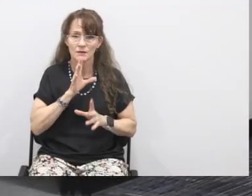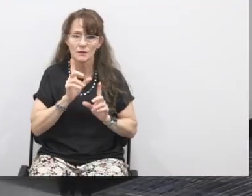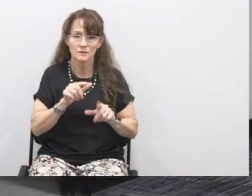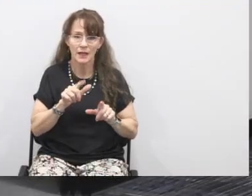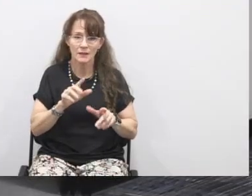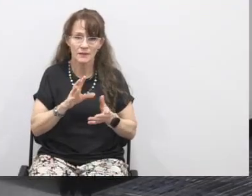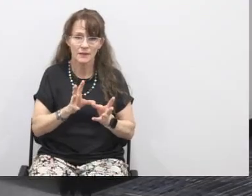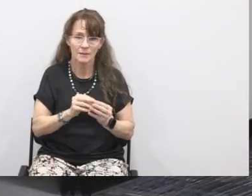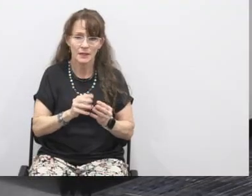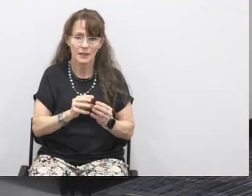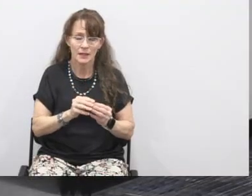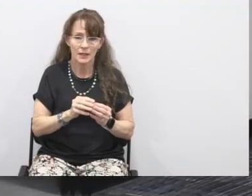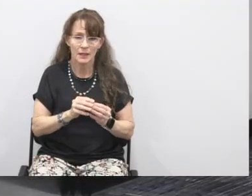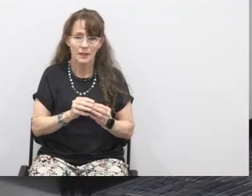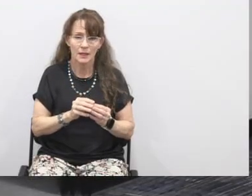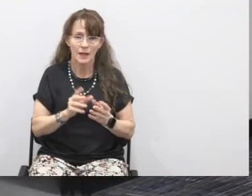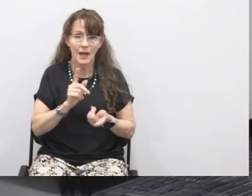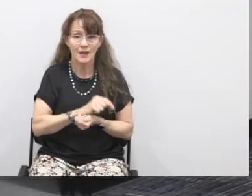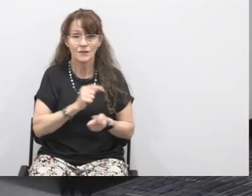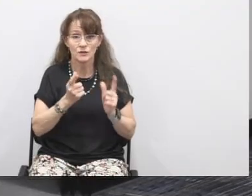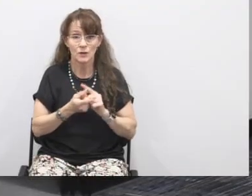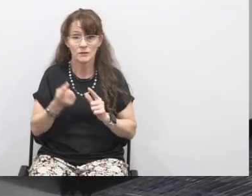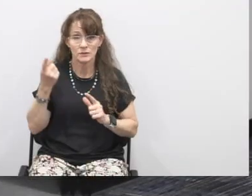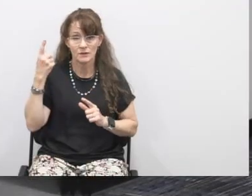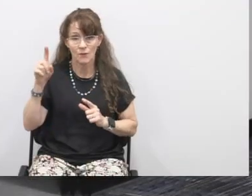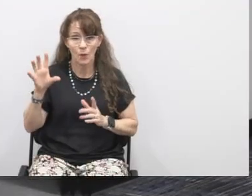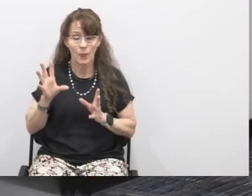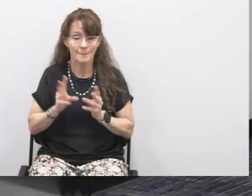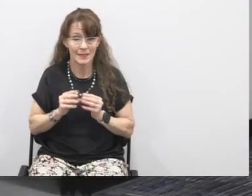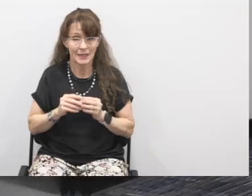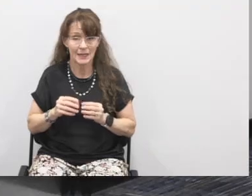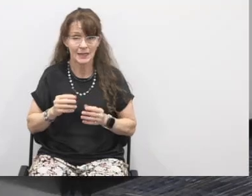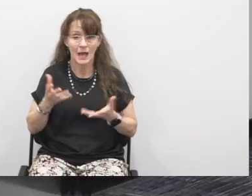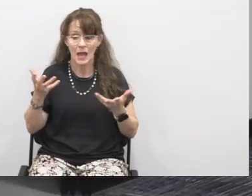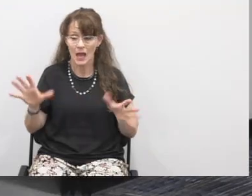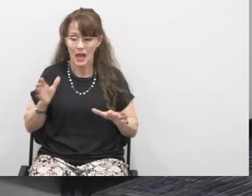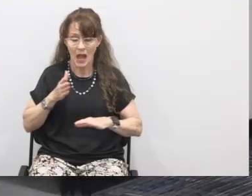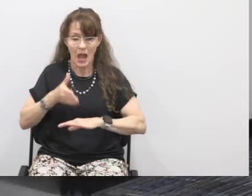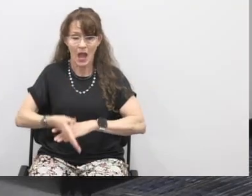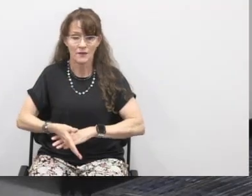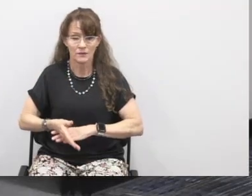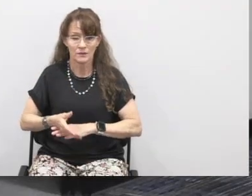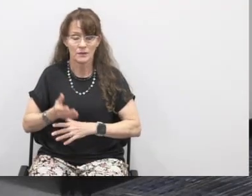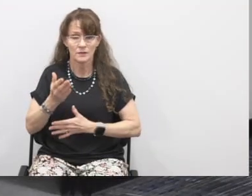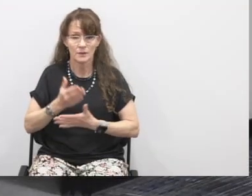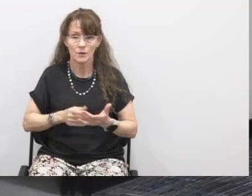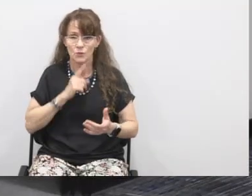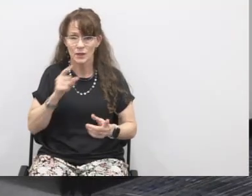And I was also giving them translation to the meeting as well. And then after, something that really hit home for me is that